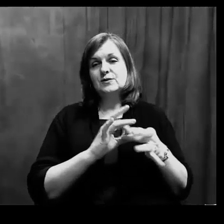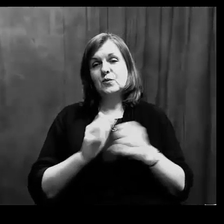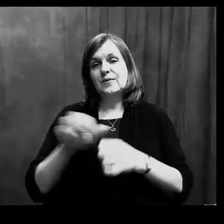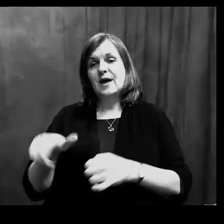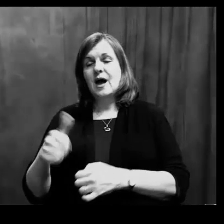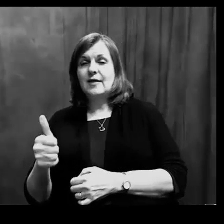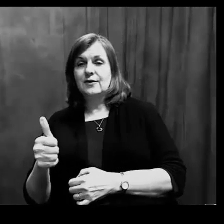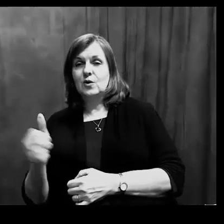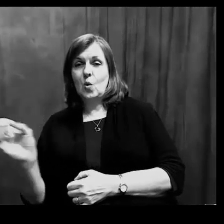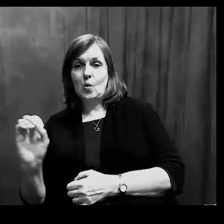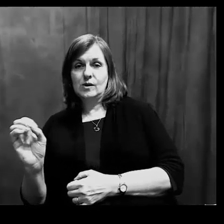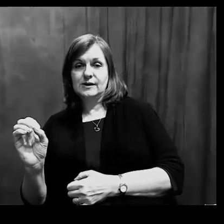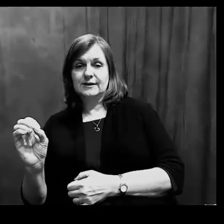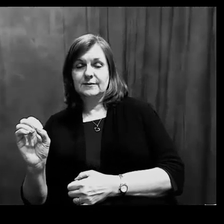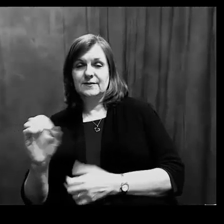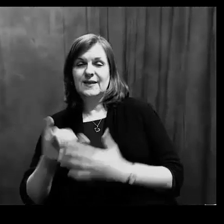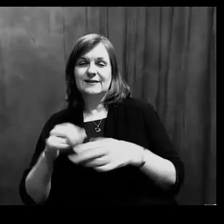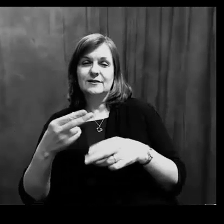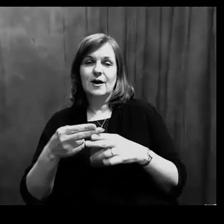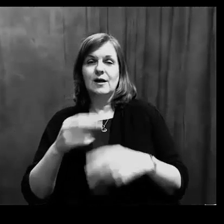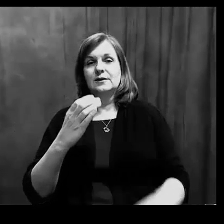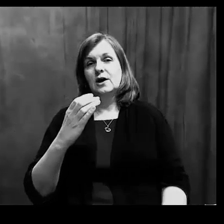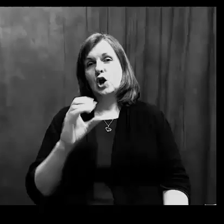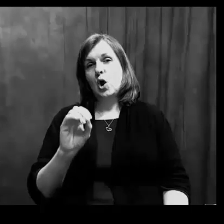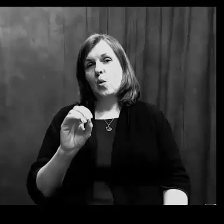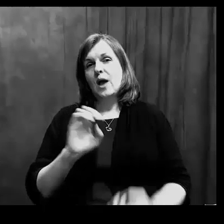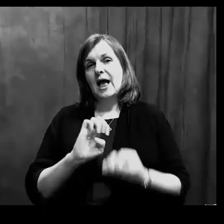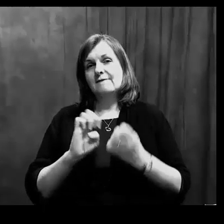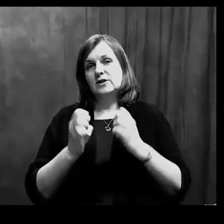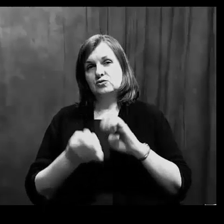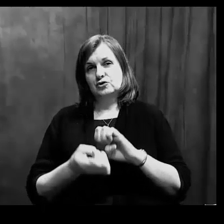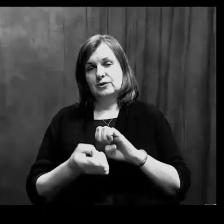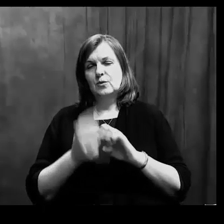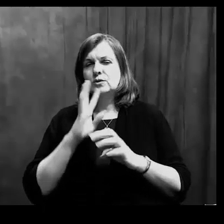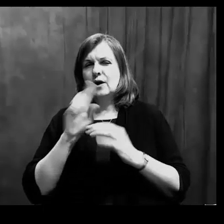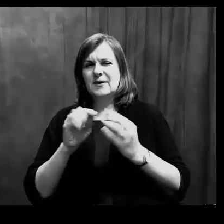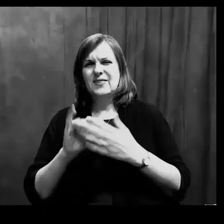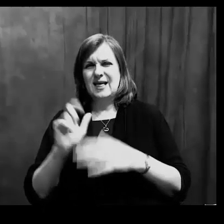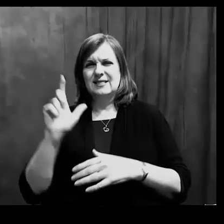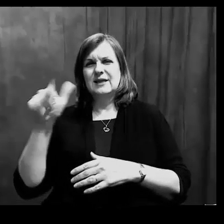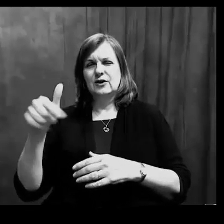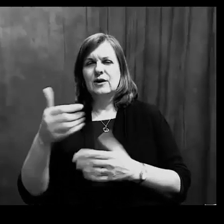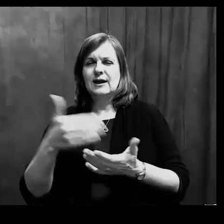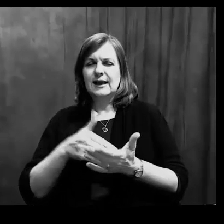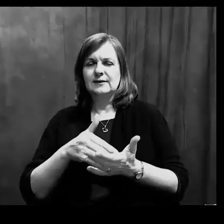something we call co-evolution that will come back to when we talk macroevolution